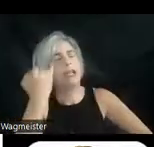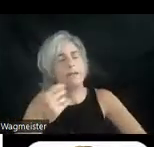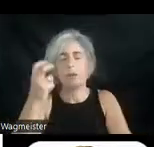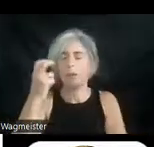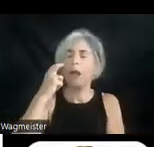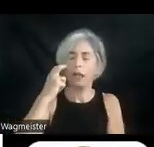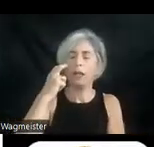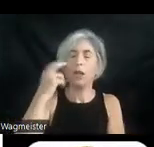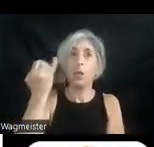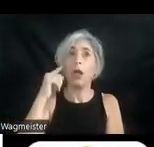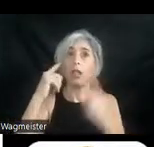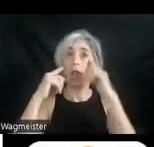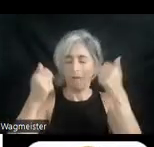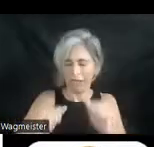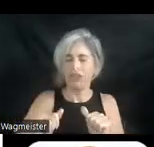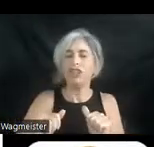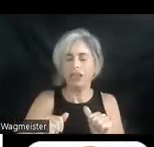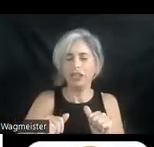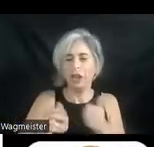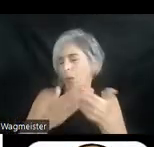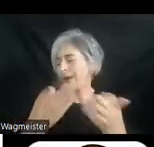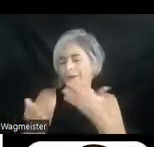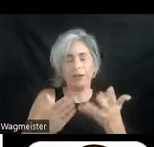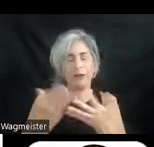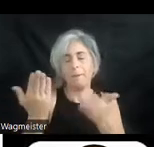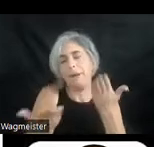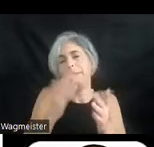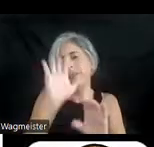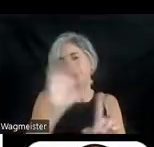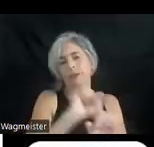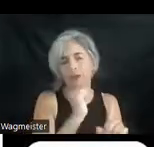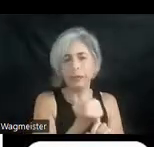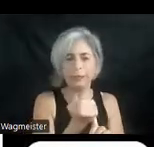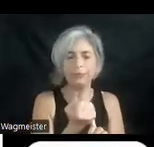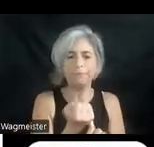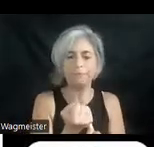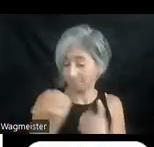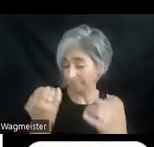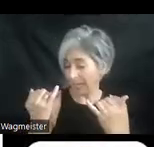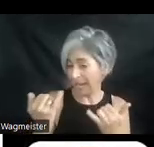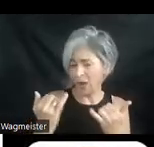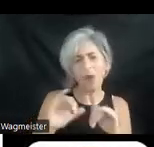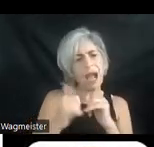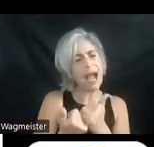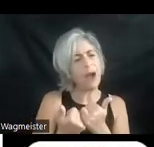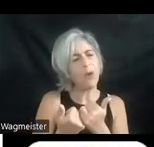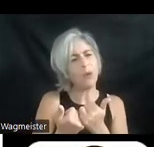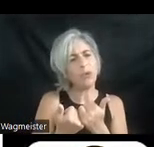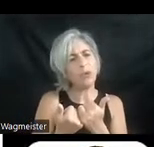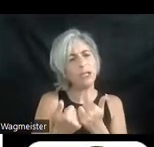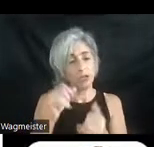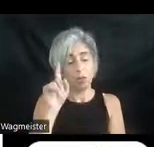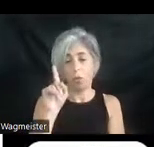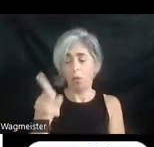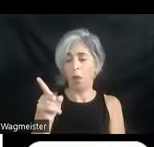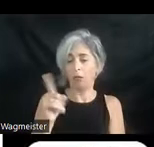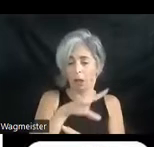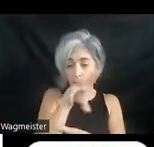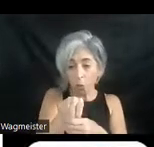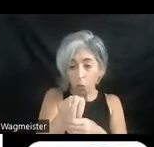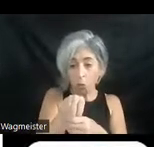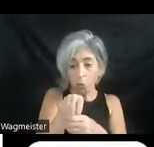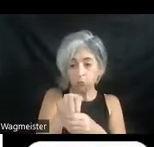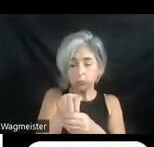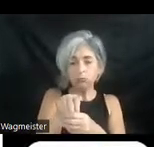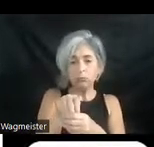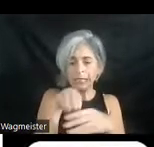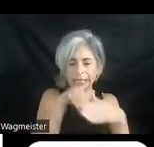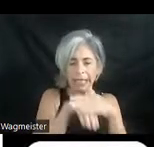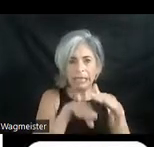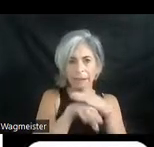low vision or whatever else may be the situation. Now, how does one incorporate accessibility